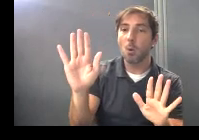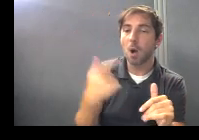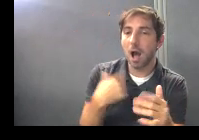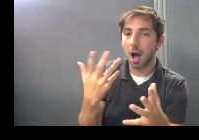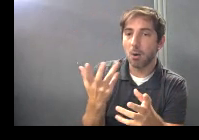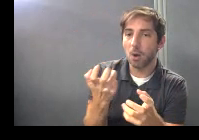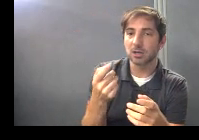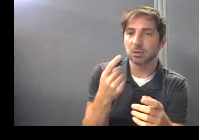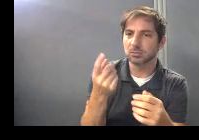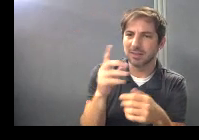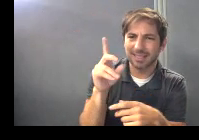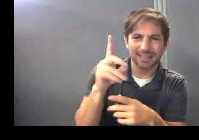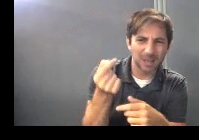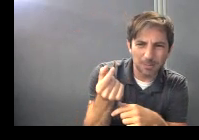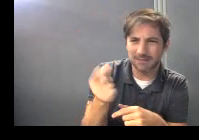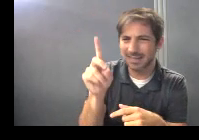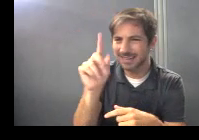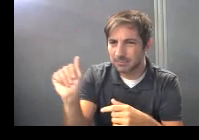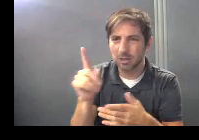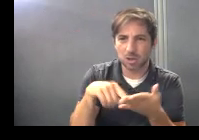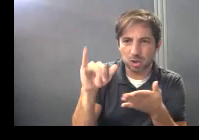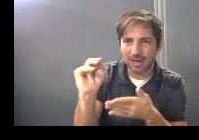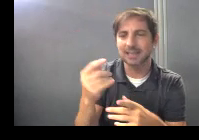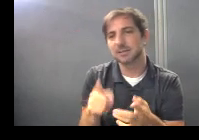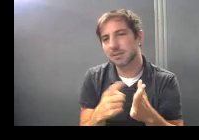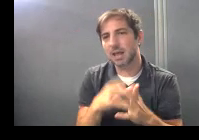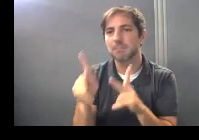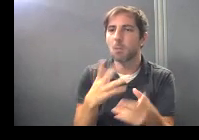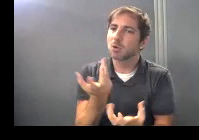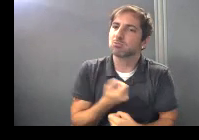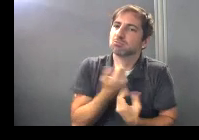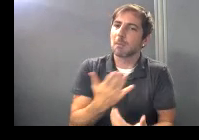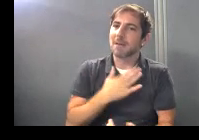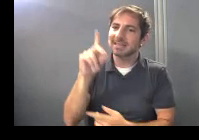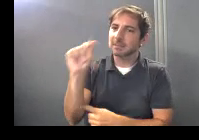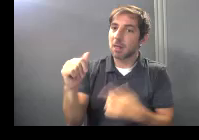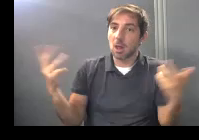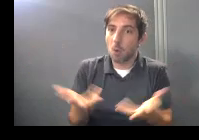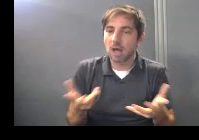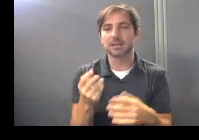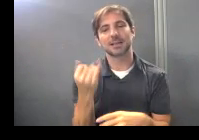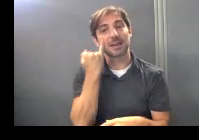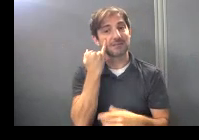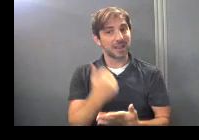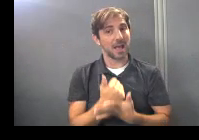SOMETIMES PEOPLE LIKE TO SHARE WHAT THEIR DISABILITY IS, ESPECIALLY IF IT HELPS EXPLAIN